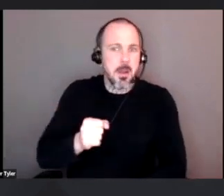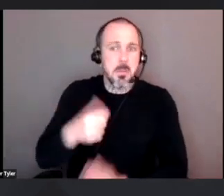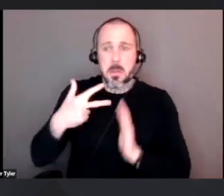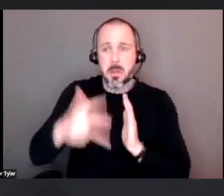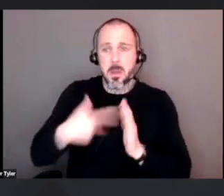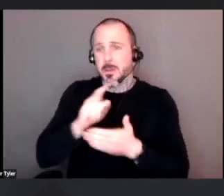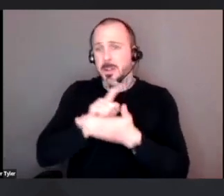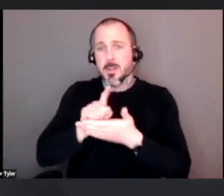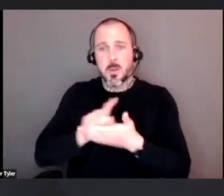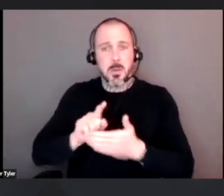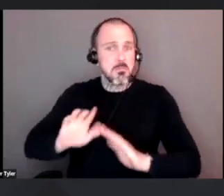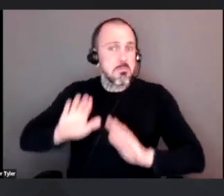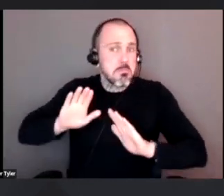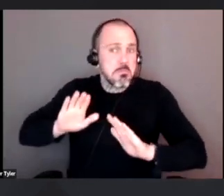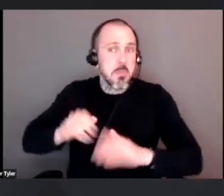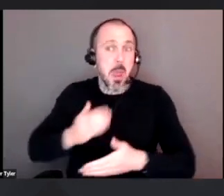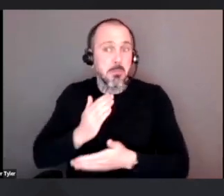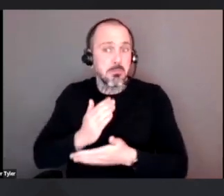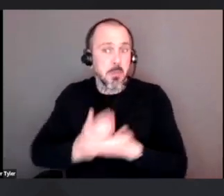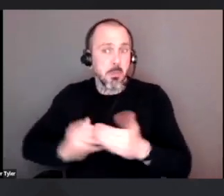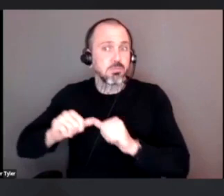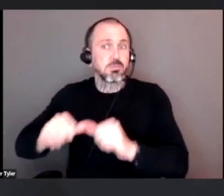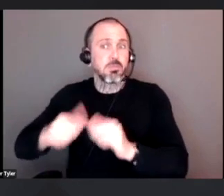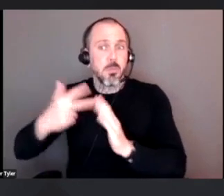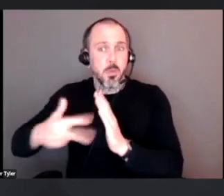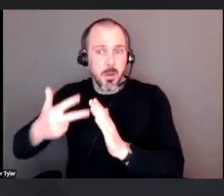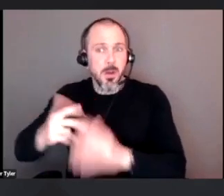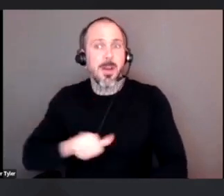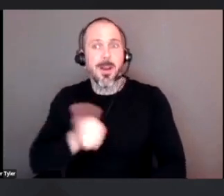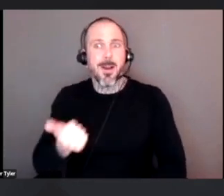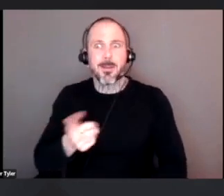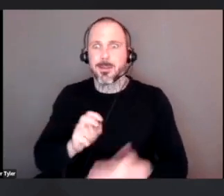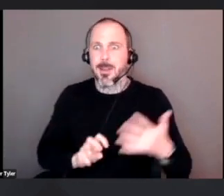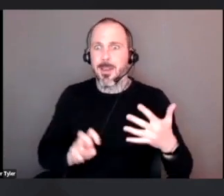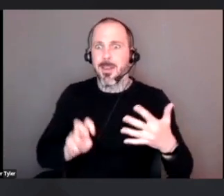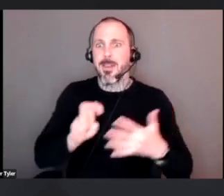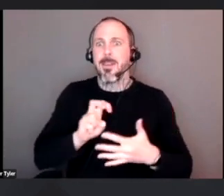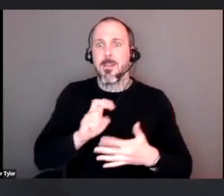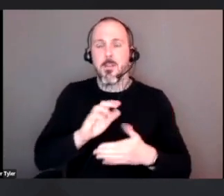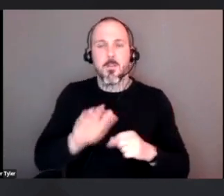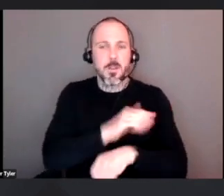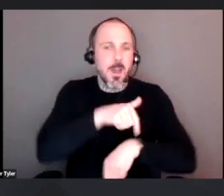So I'm not sure if that quite answered it, but... No, thanks so much, Dave for sharing.